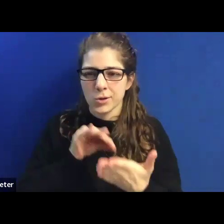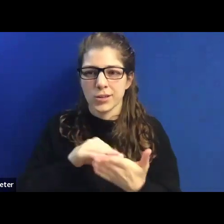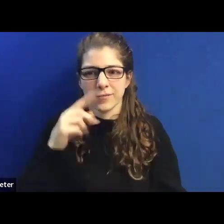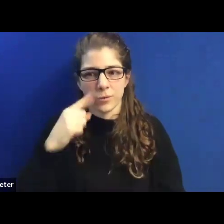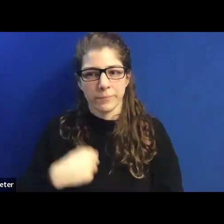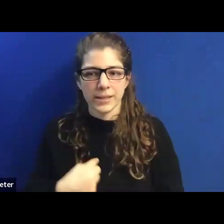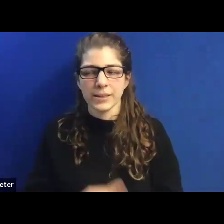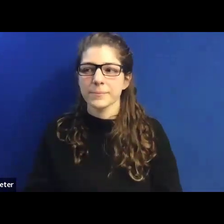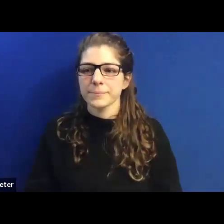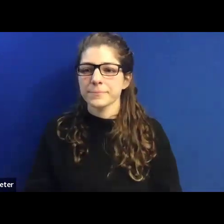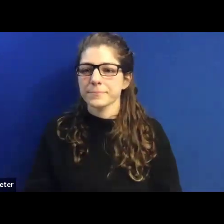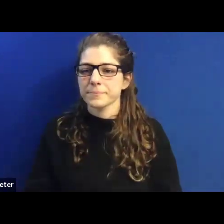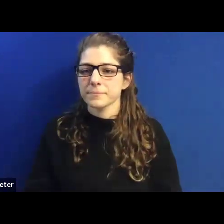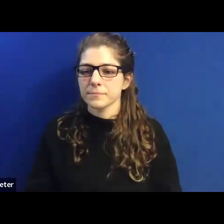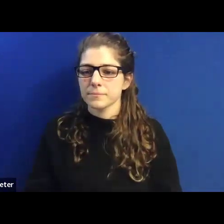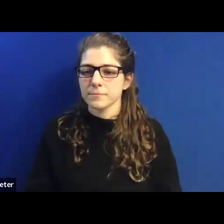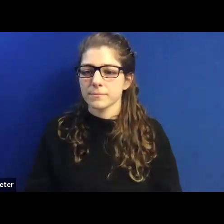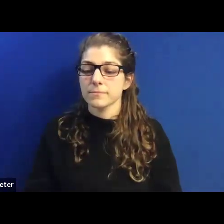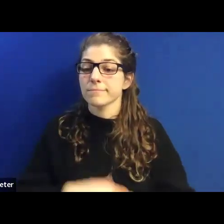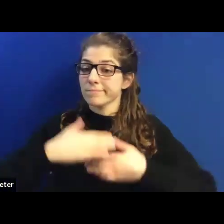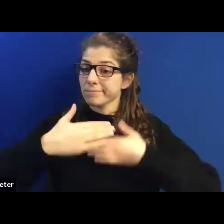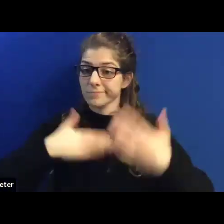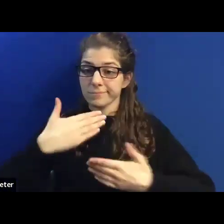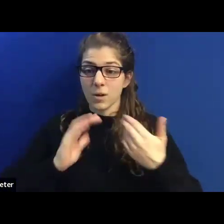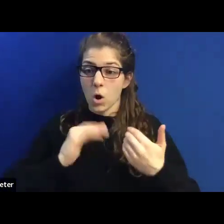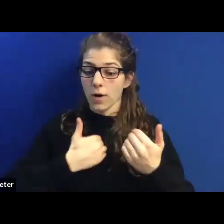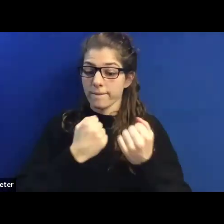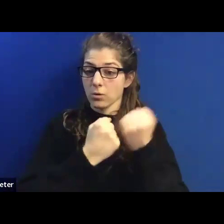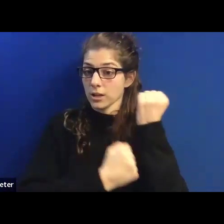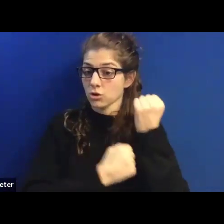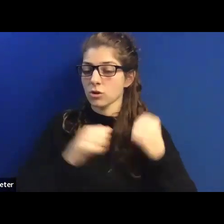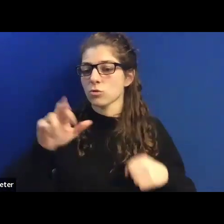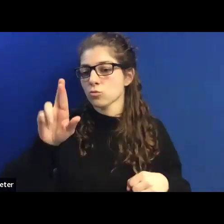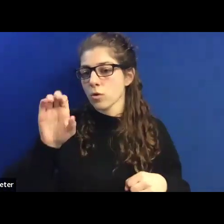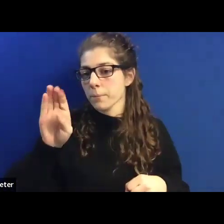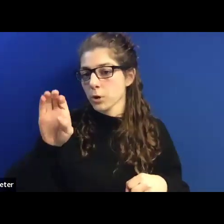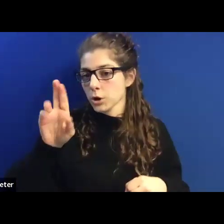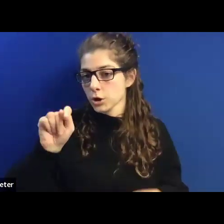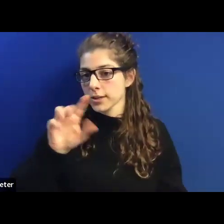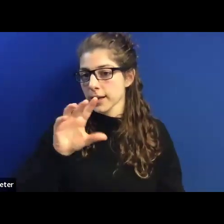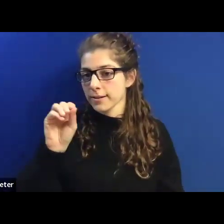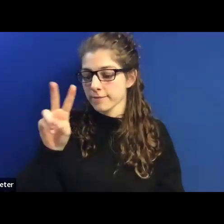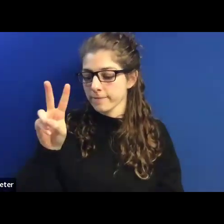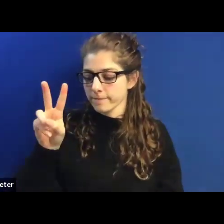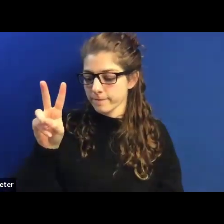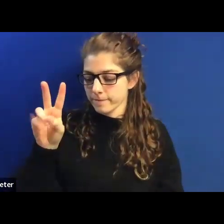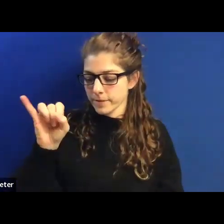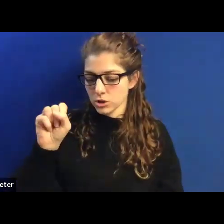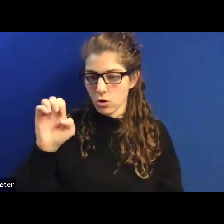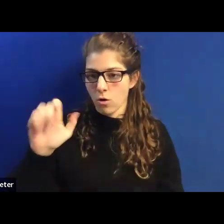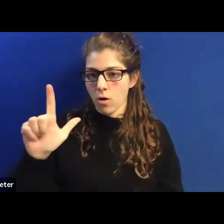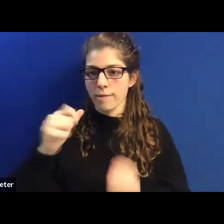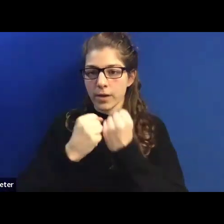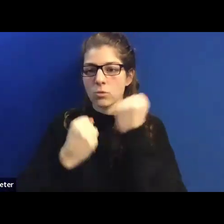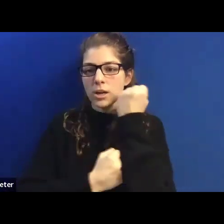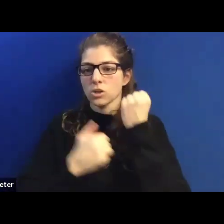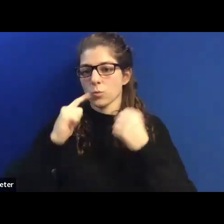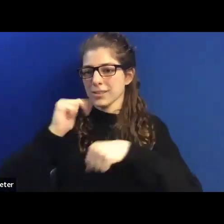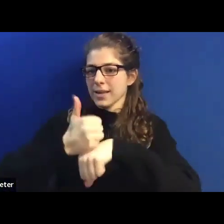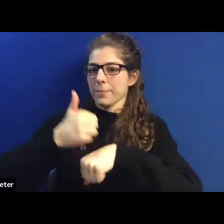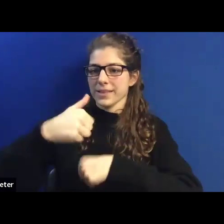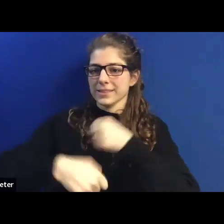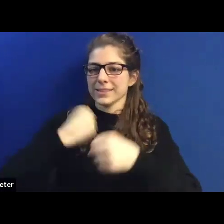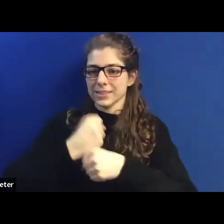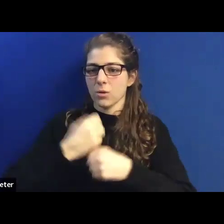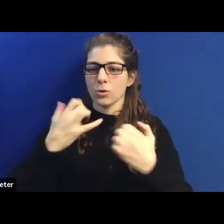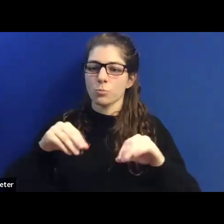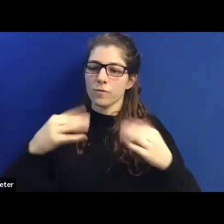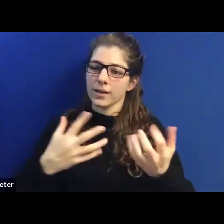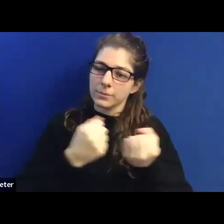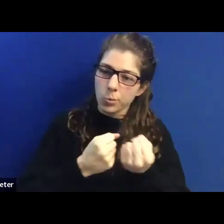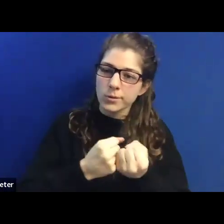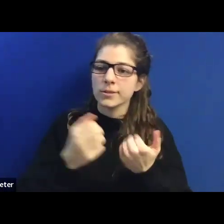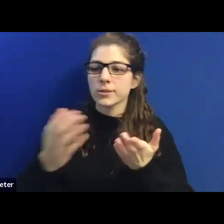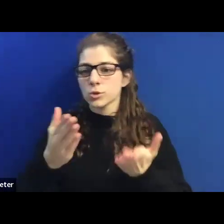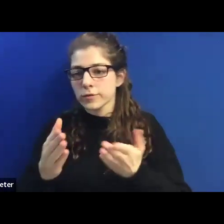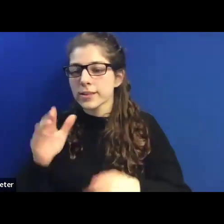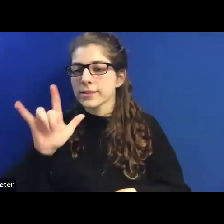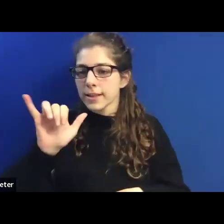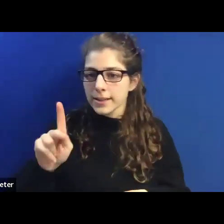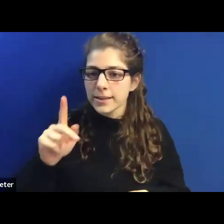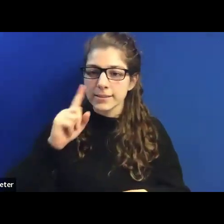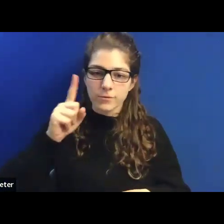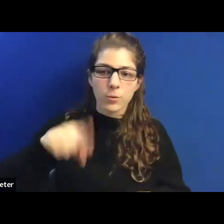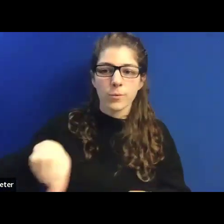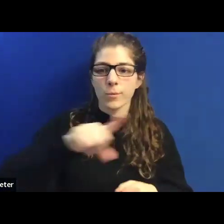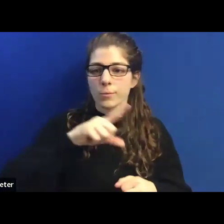So through our foundation, the Robert and Visala James foundation that we will set up this year, I hope to provide support and services and links as needed for those who provide care.